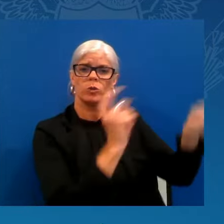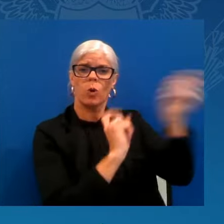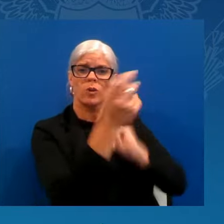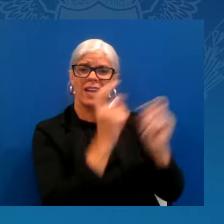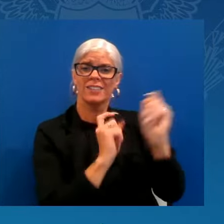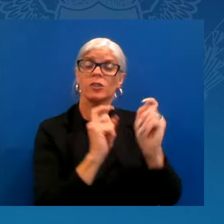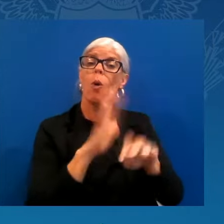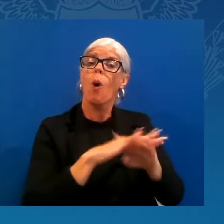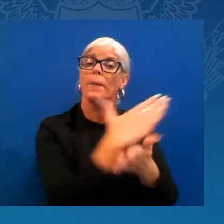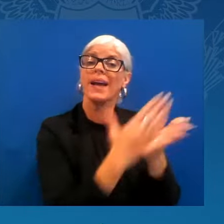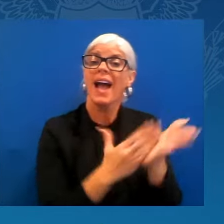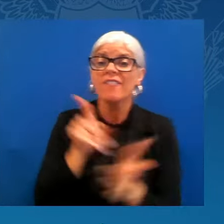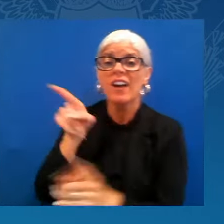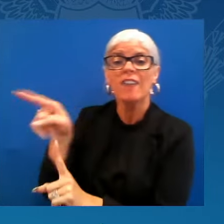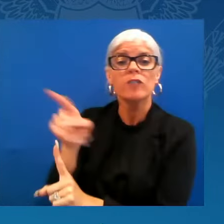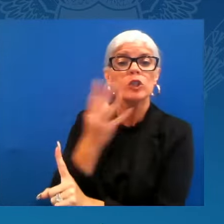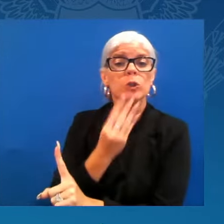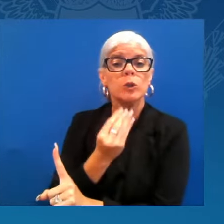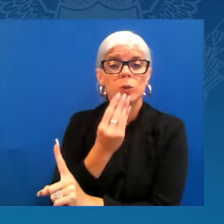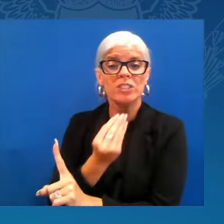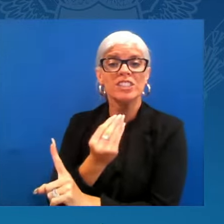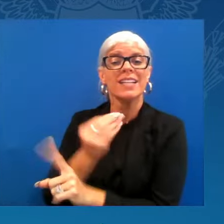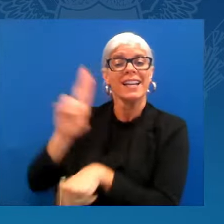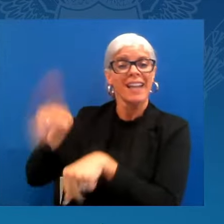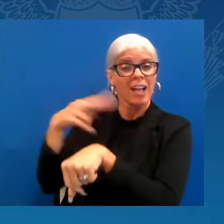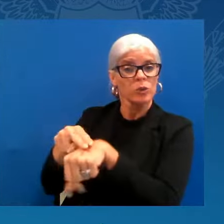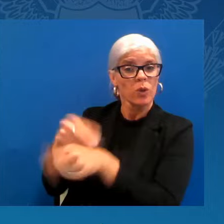who are old enough, you will remember those little blue boxes